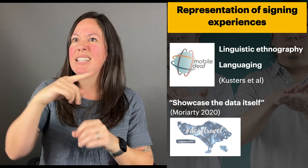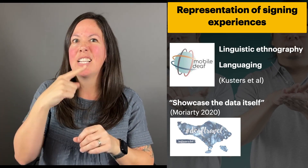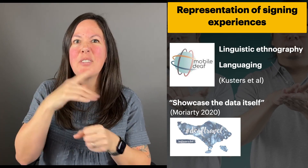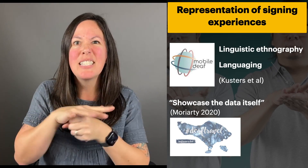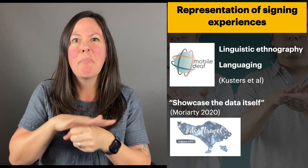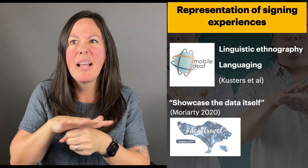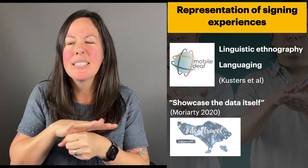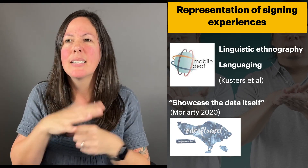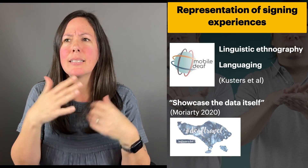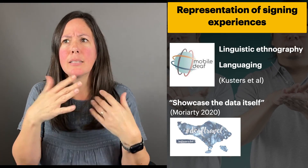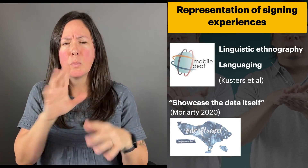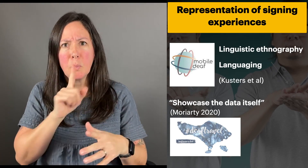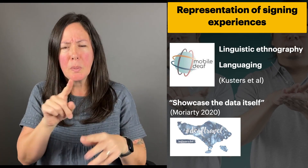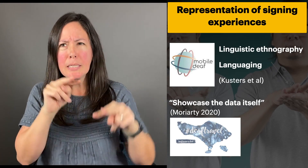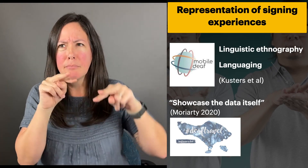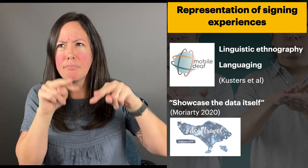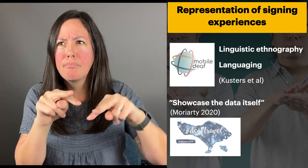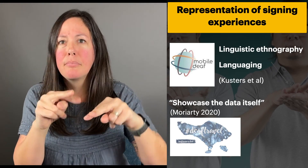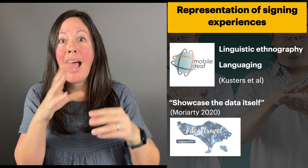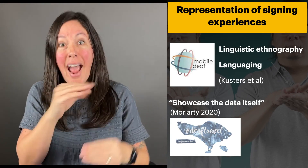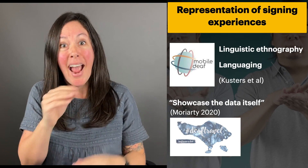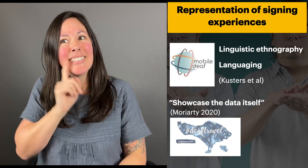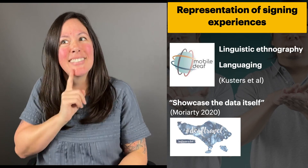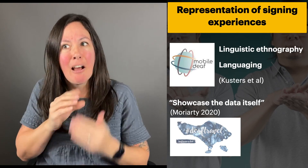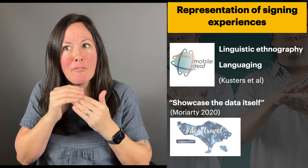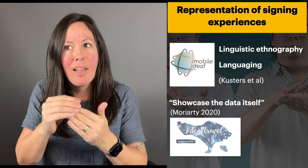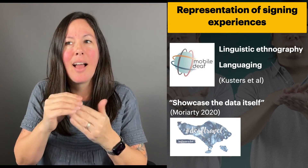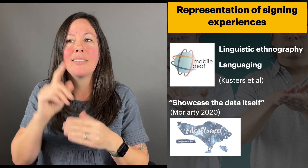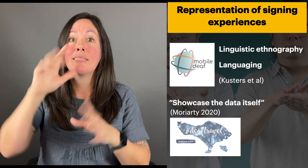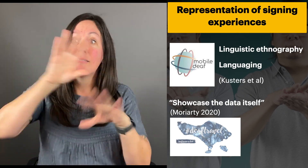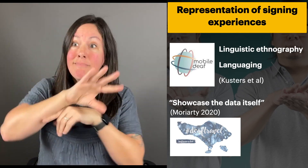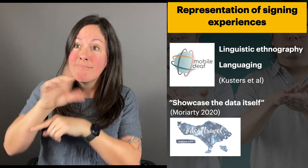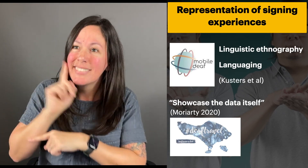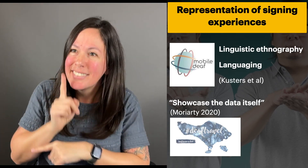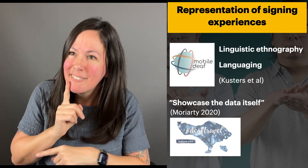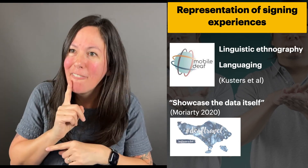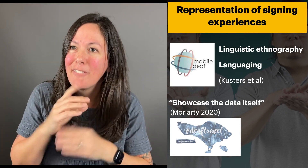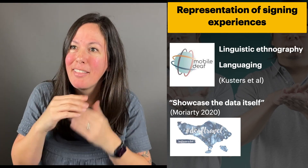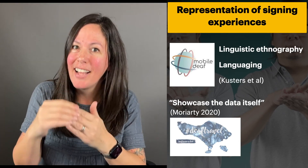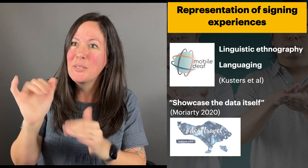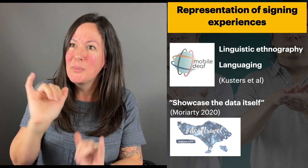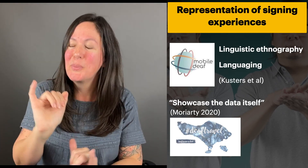signing experiences of deaf people deaf L research how deaf people travel